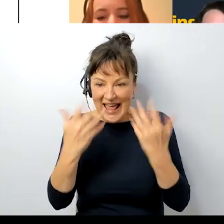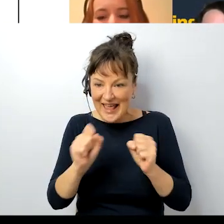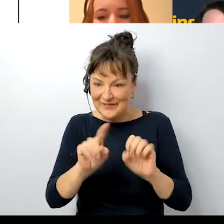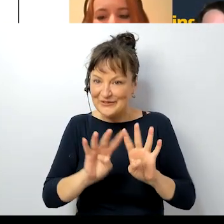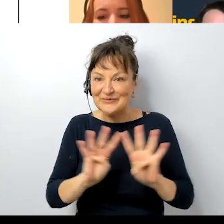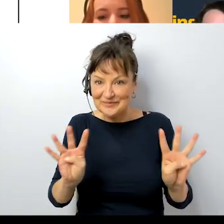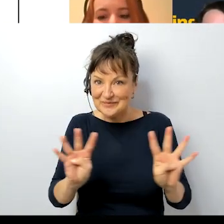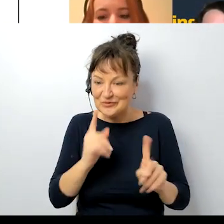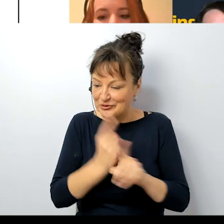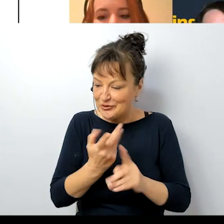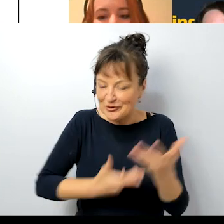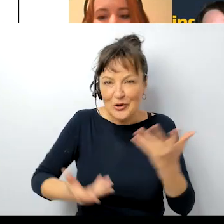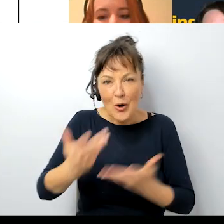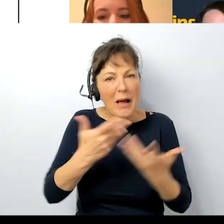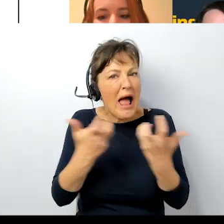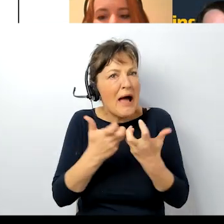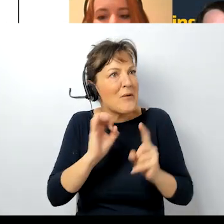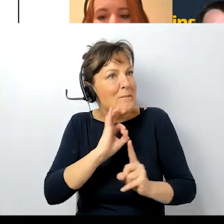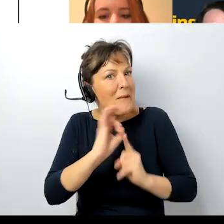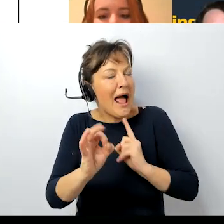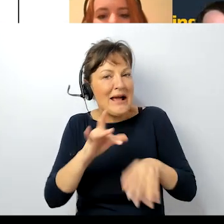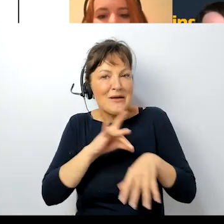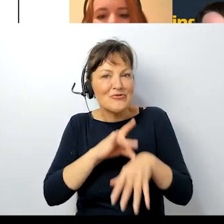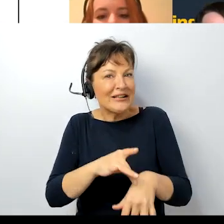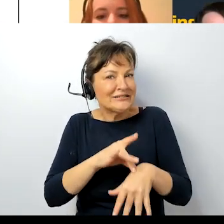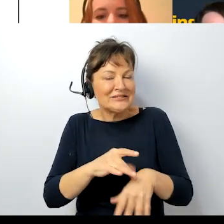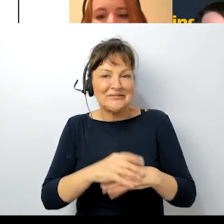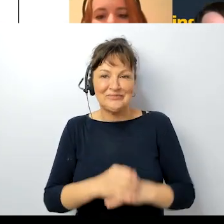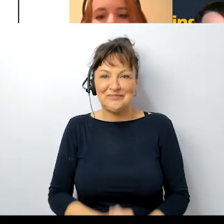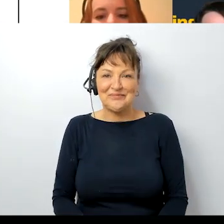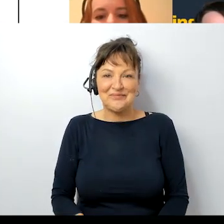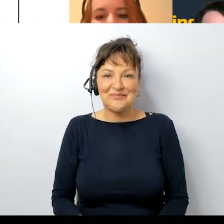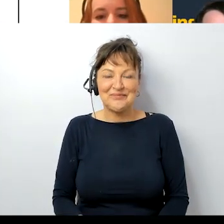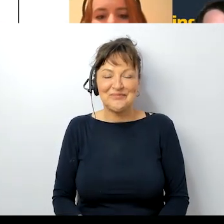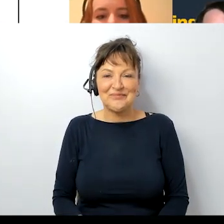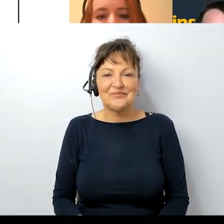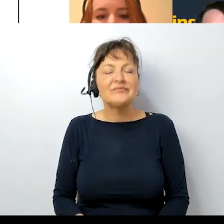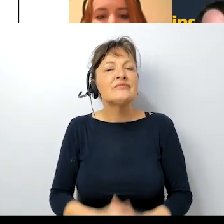your lovely faces that's absolutely brilliant, it's amazing to have you on the panel tonight to